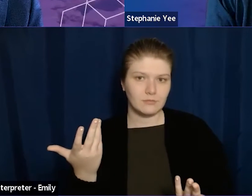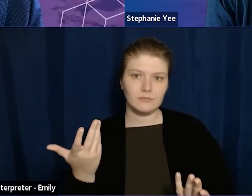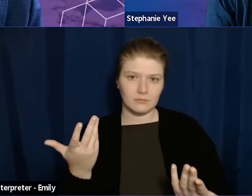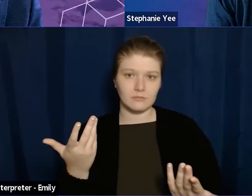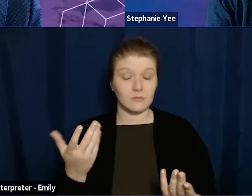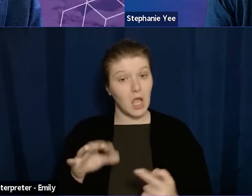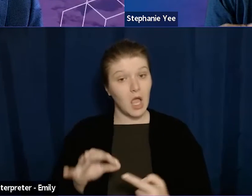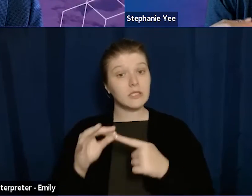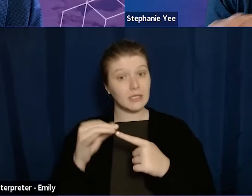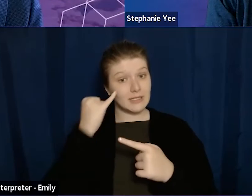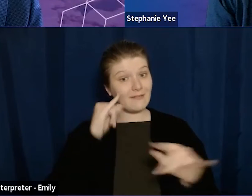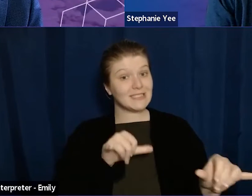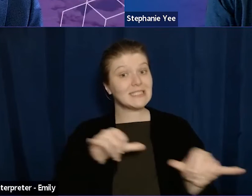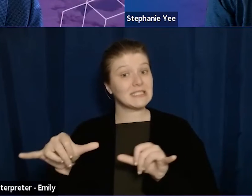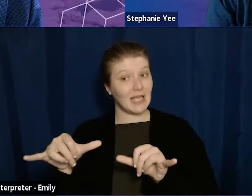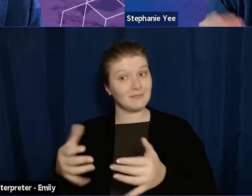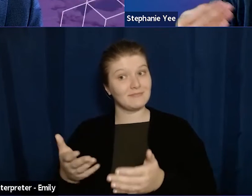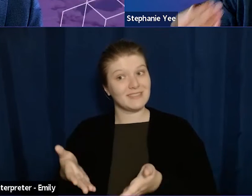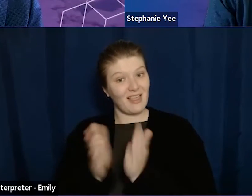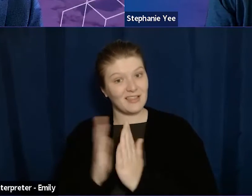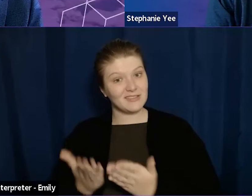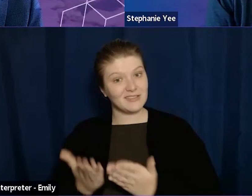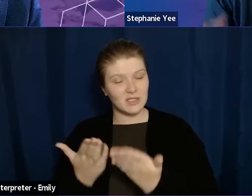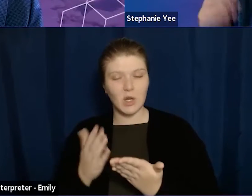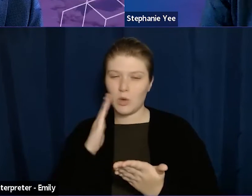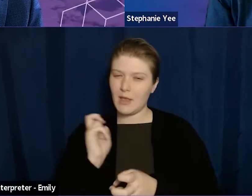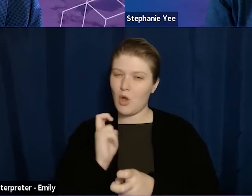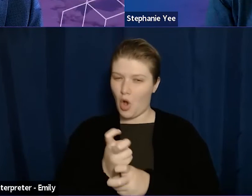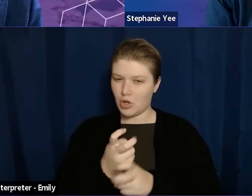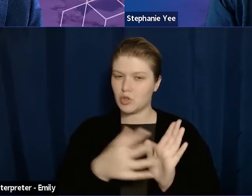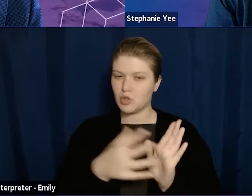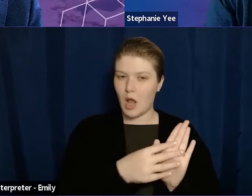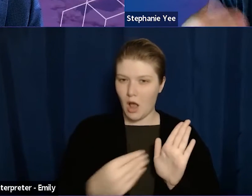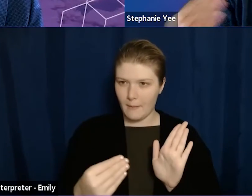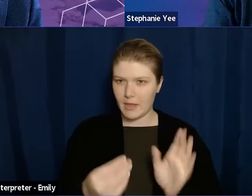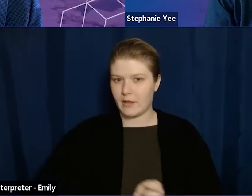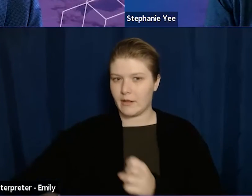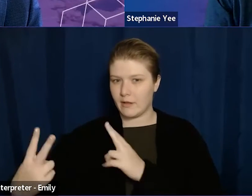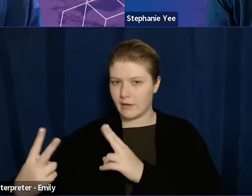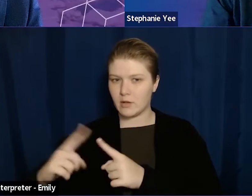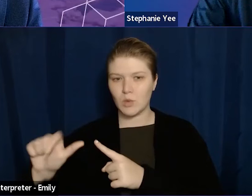it will be difficult to copy a proposal to a different solicitation because requirements change.